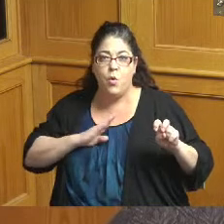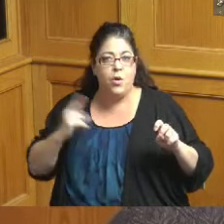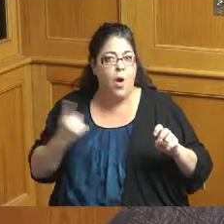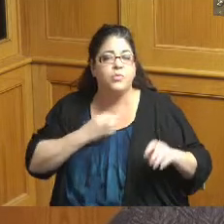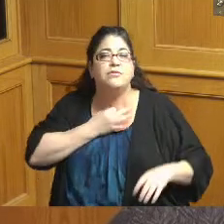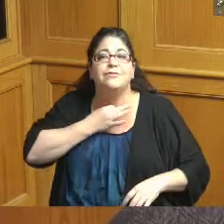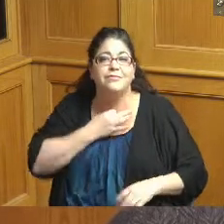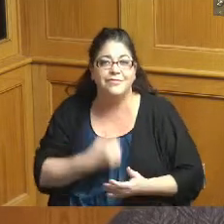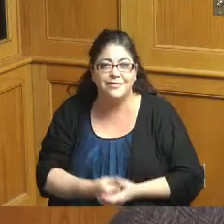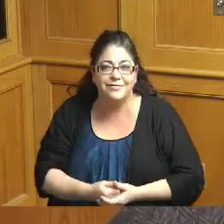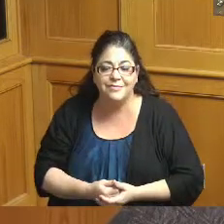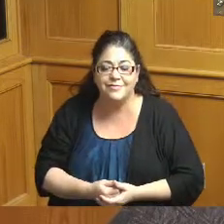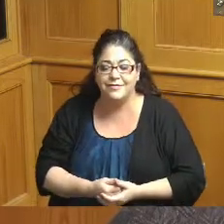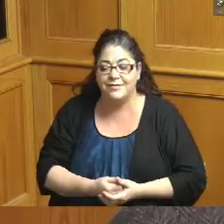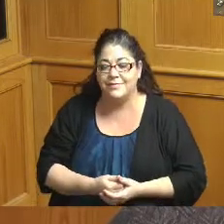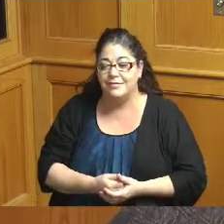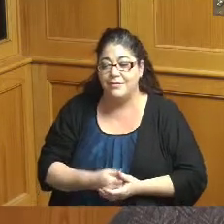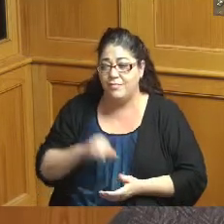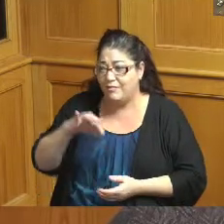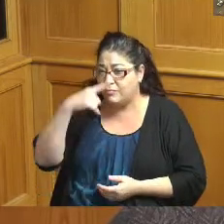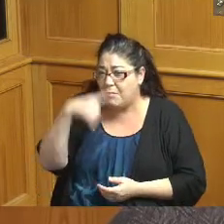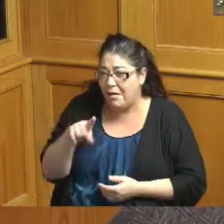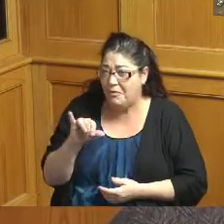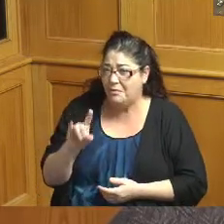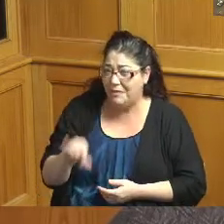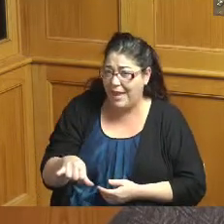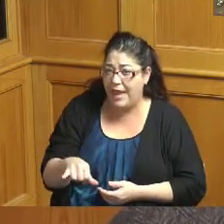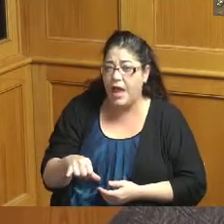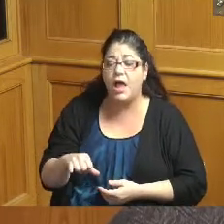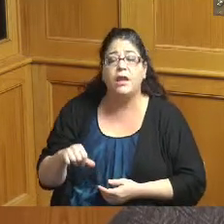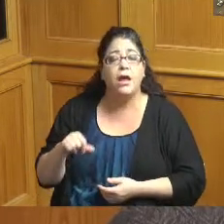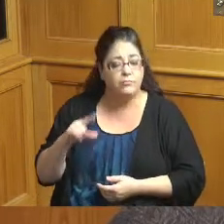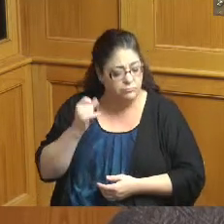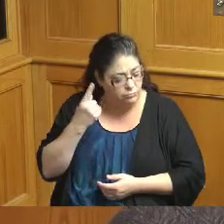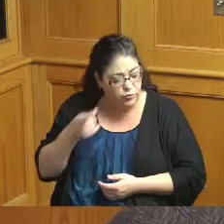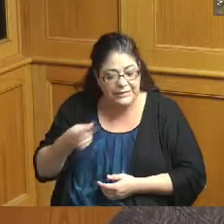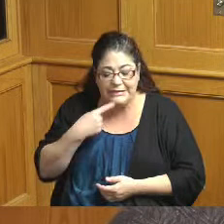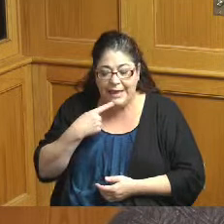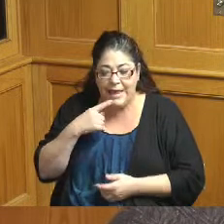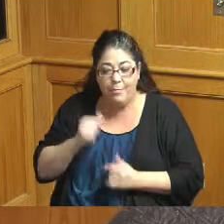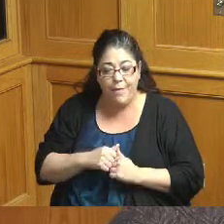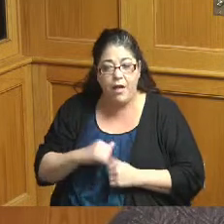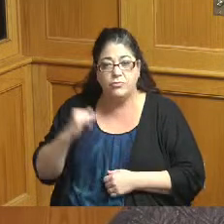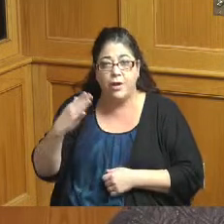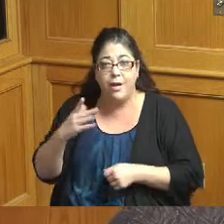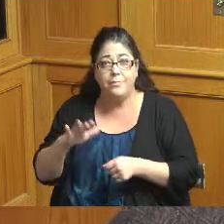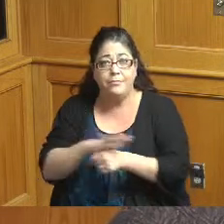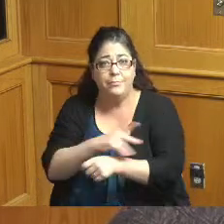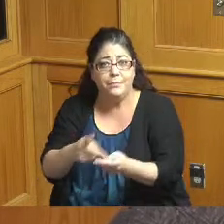I would say if you could do that I heard your urgency about filling the new position but if